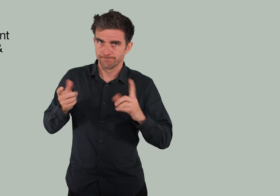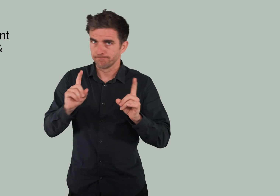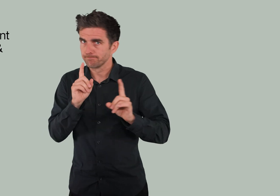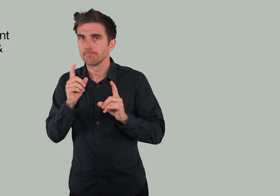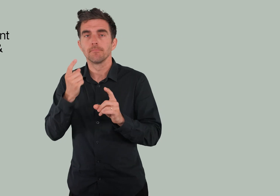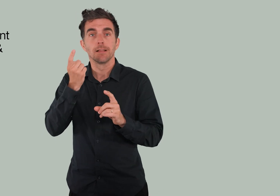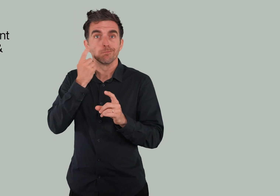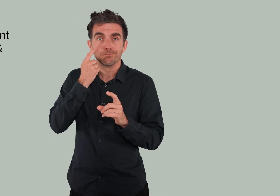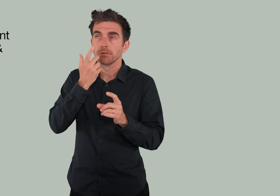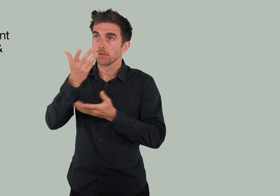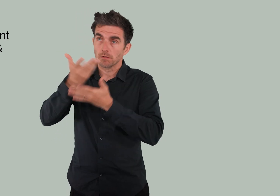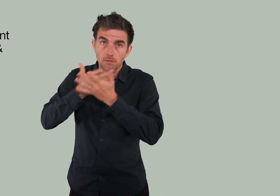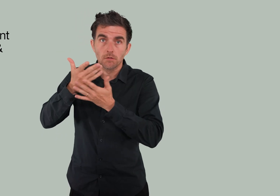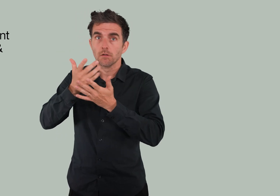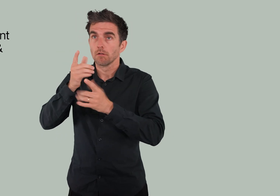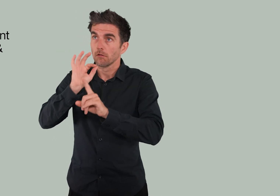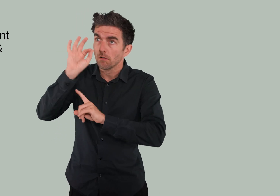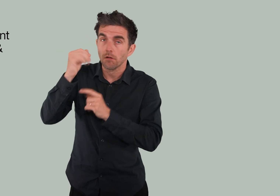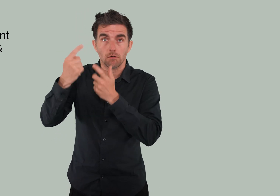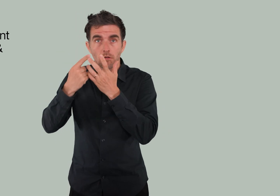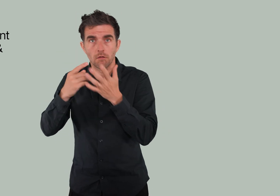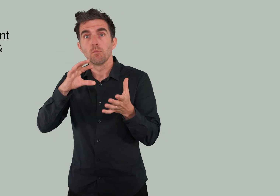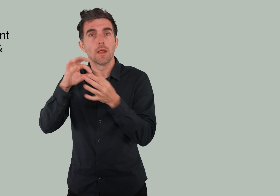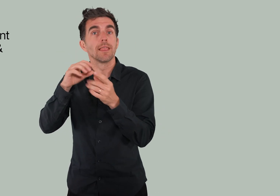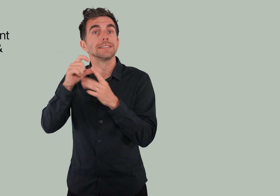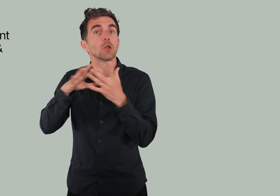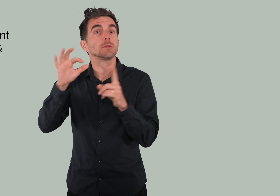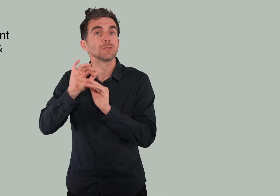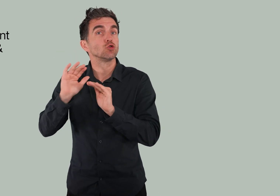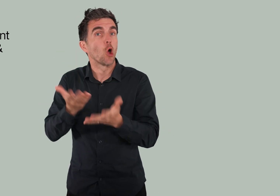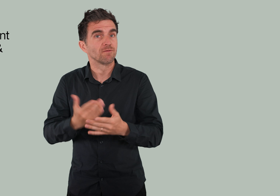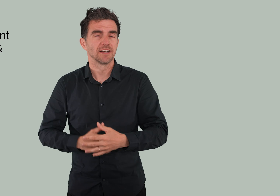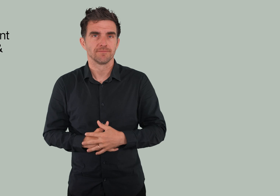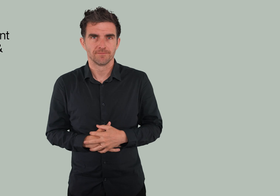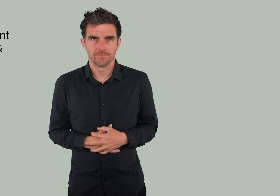experience in the ease of using and interacting with DWP services.